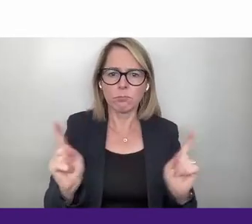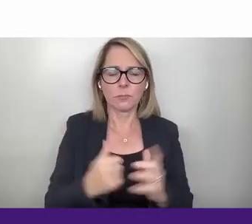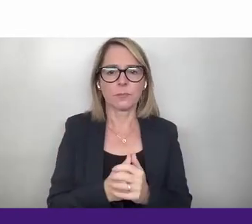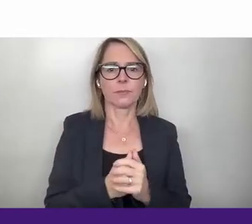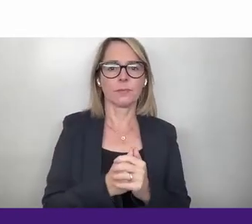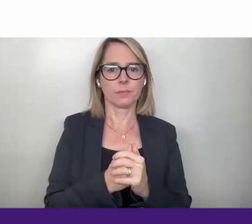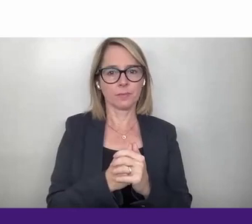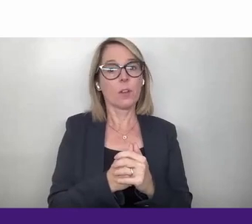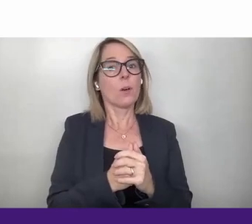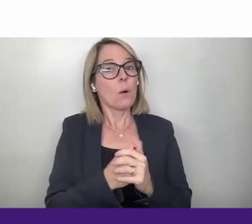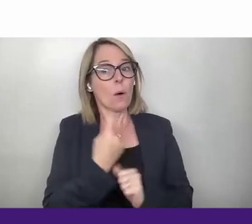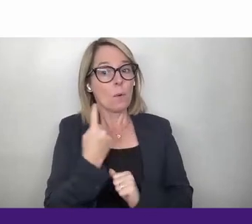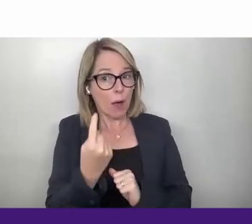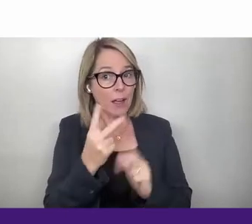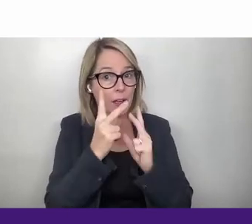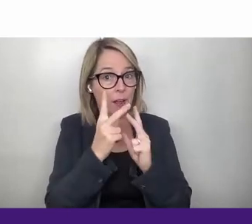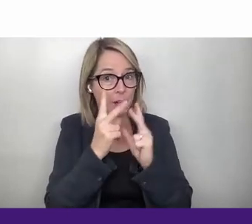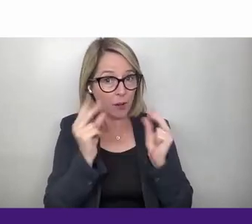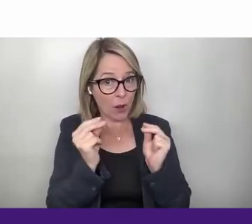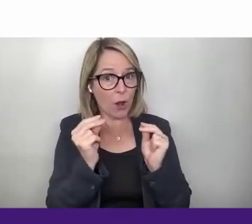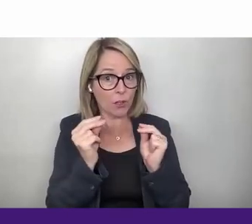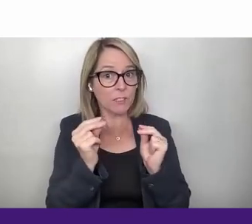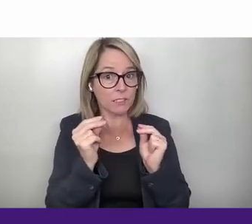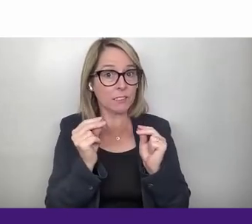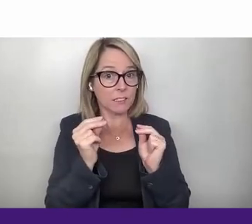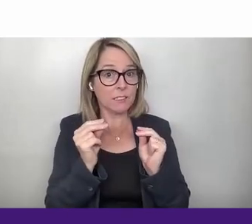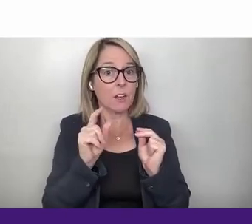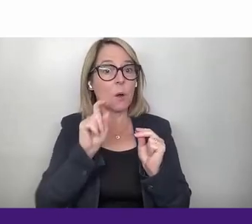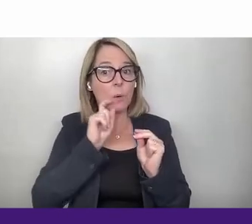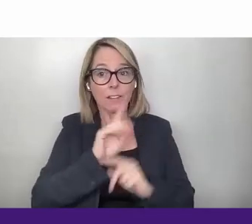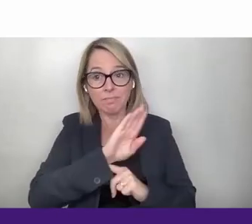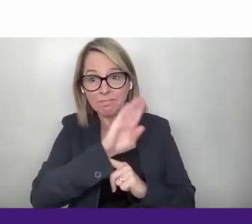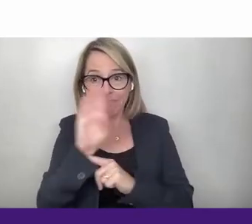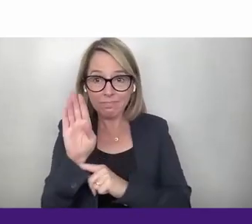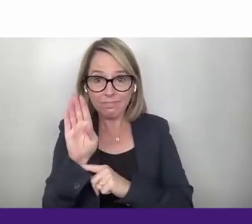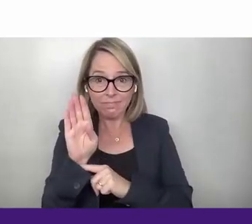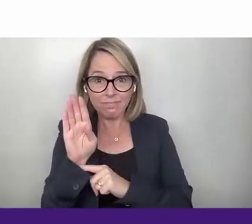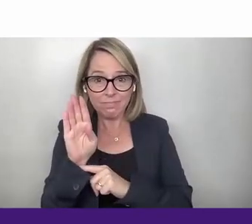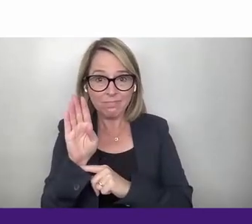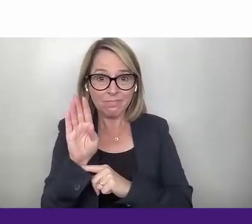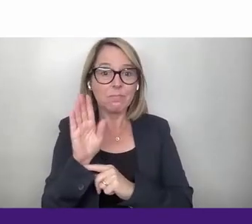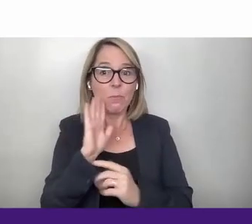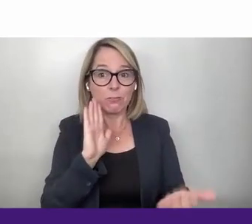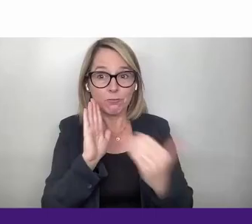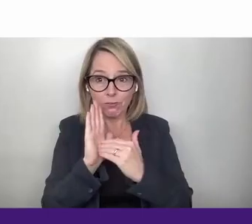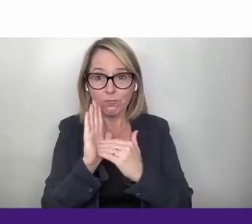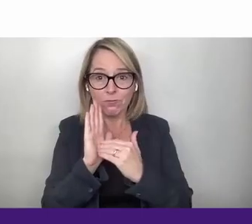Catrin: One of our nurses will say hello to the patient when they arrive, just like in the video